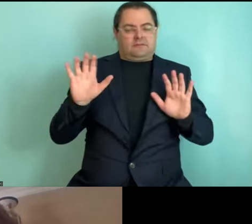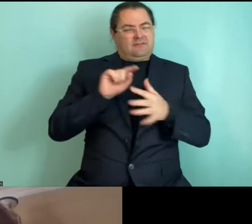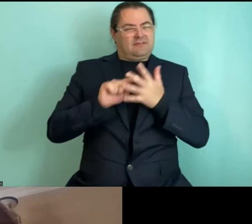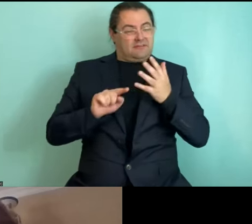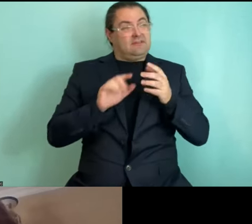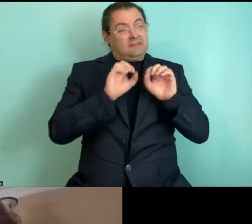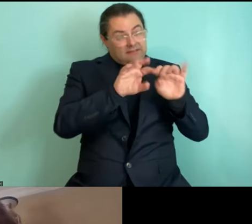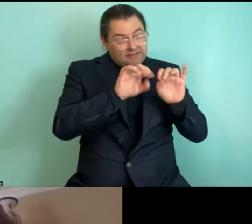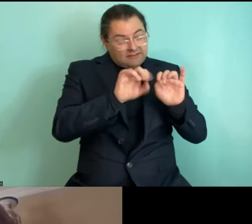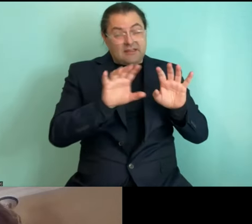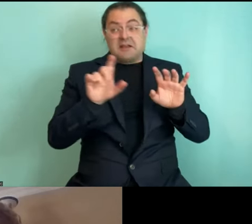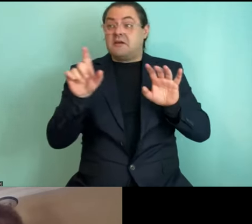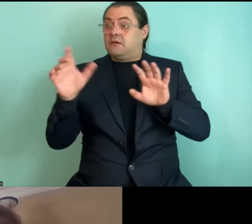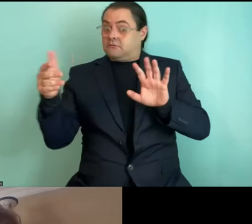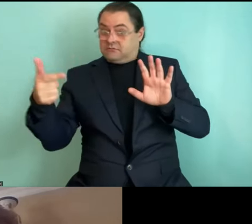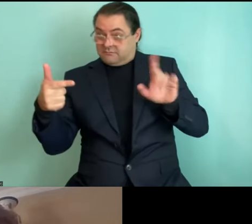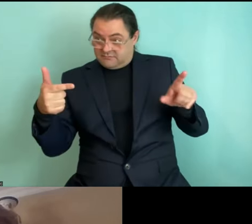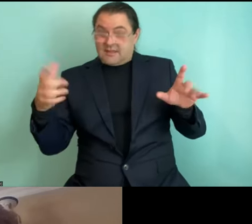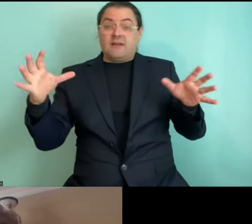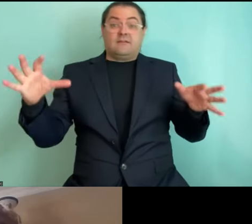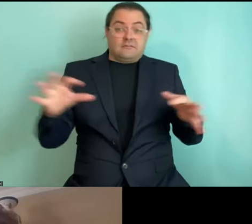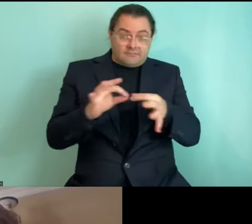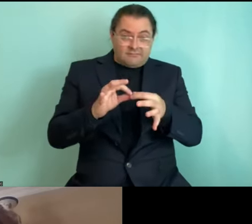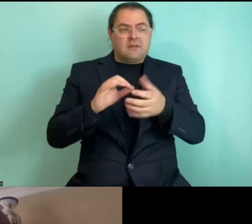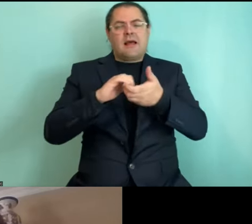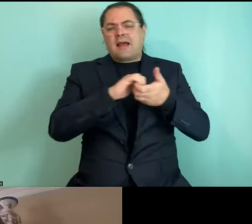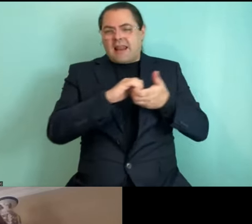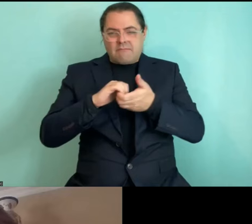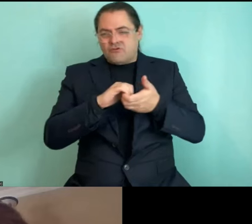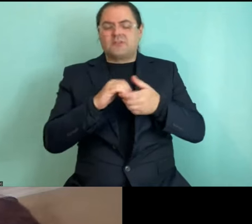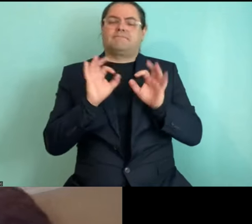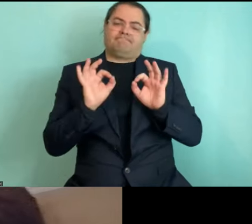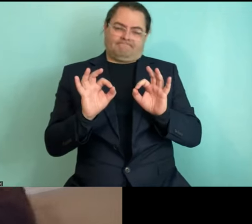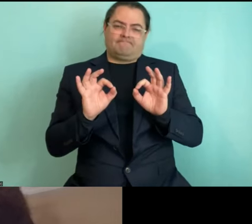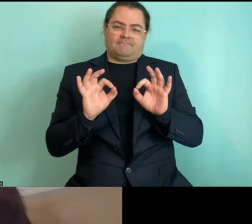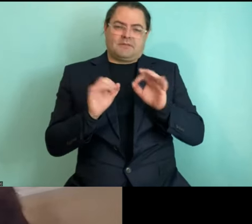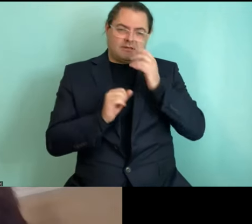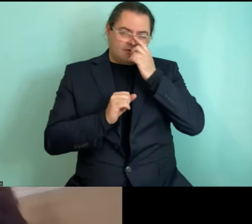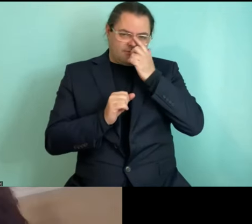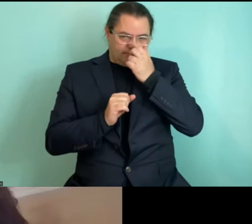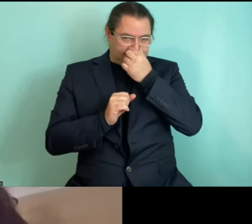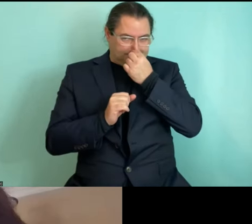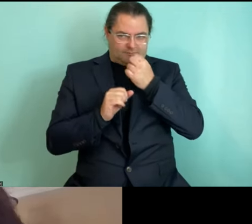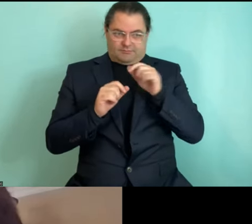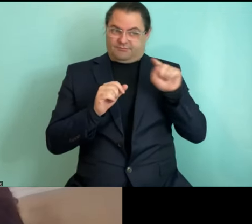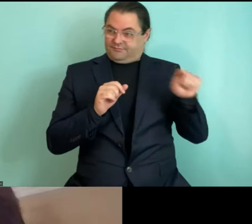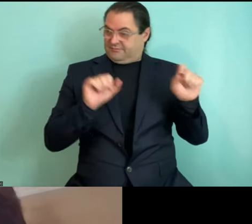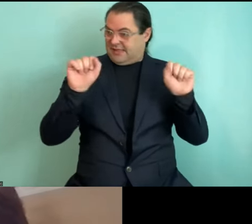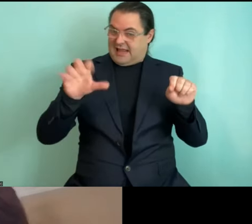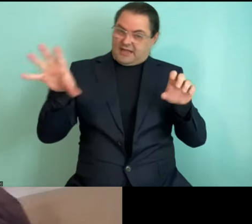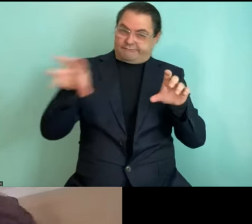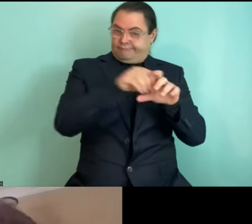10:13:46 He said that is an awesome little decision, quick he saw situational dogs get